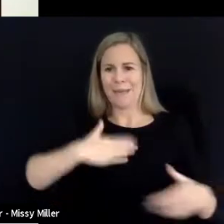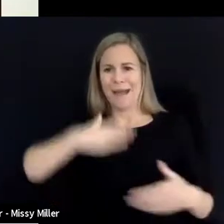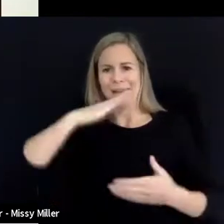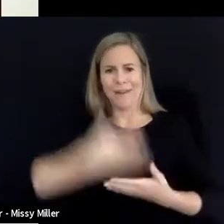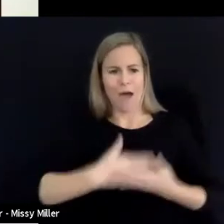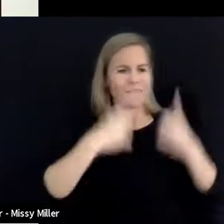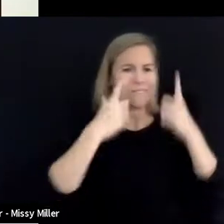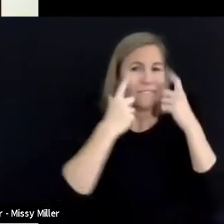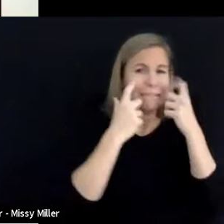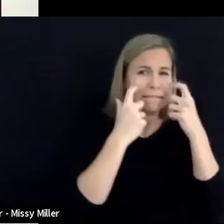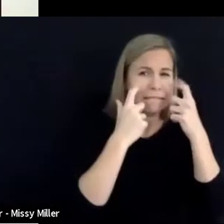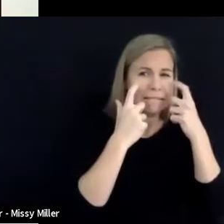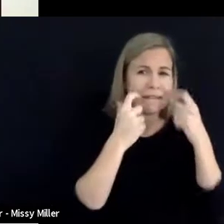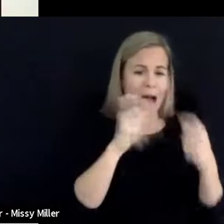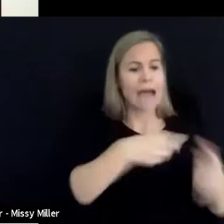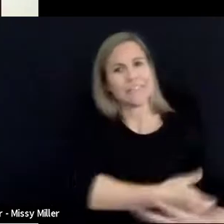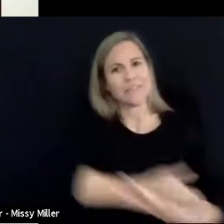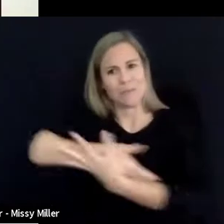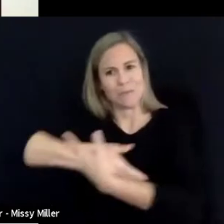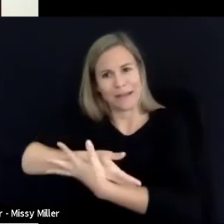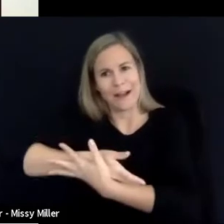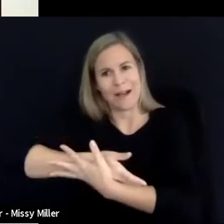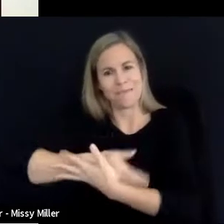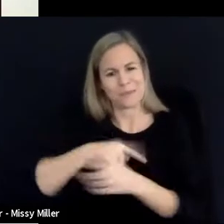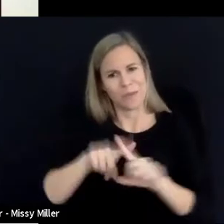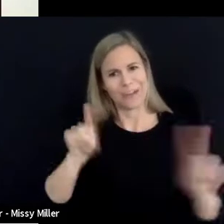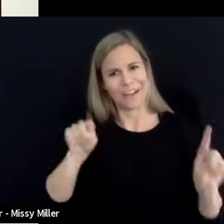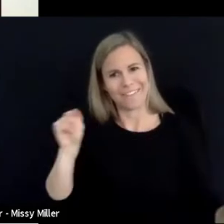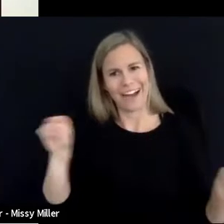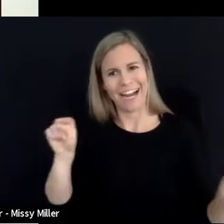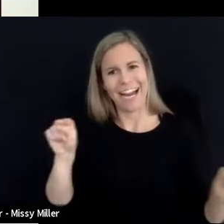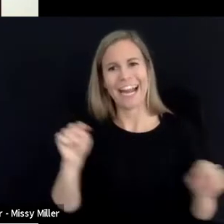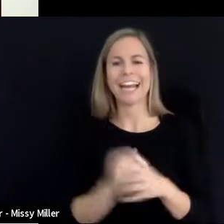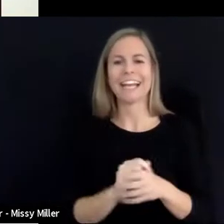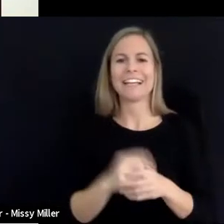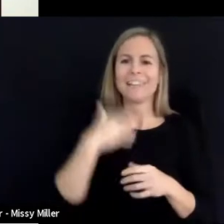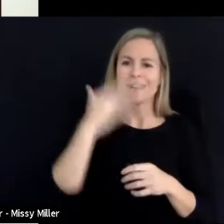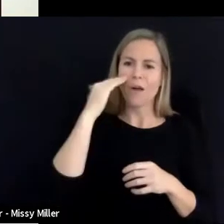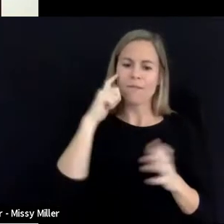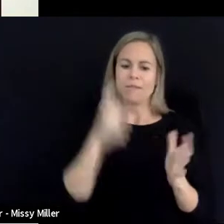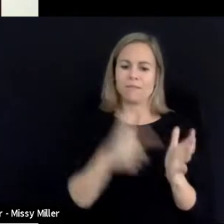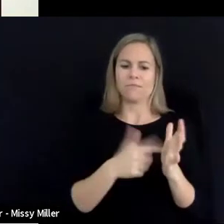I had been taught differently, but it still recognizes the kids have different preferences.